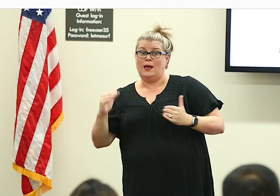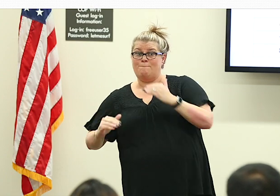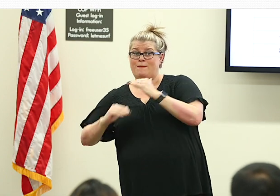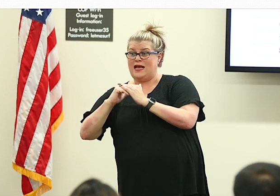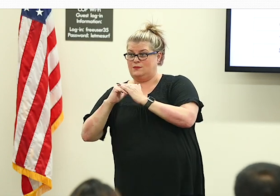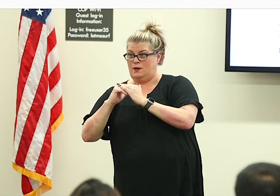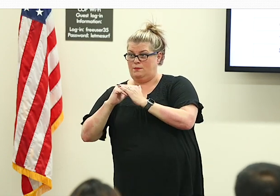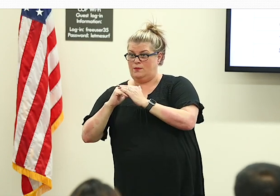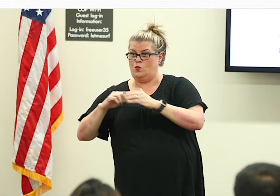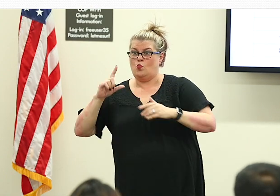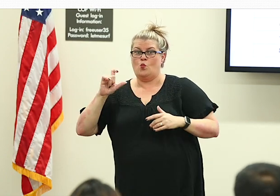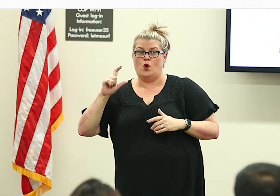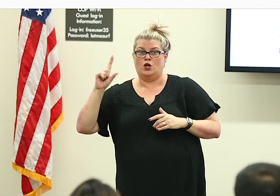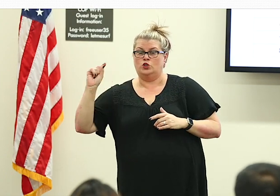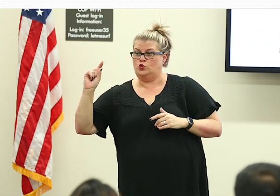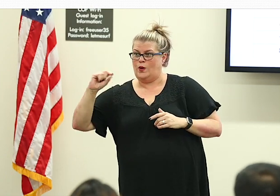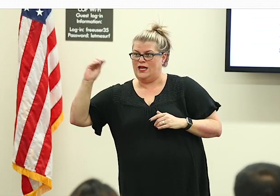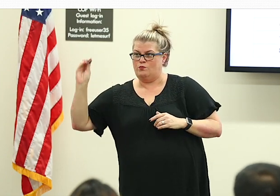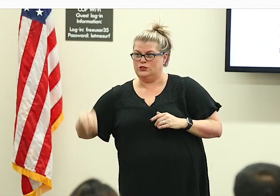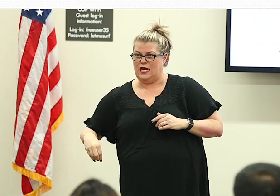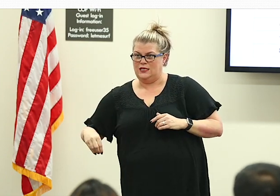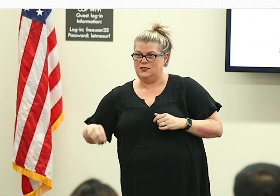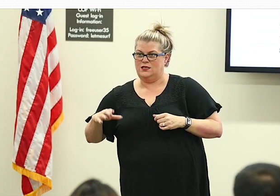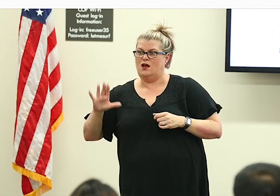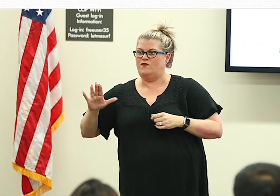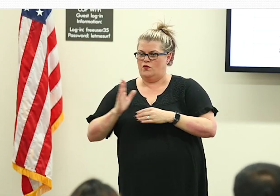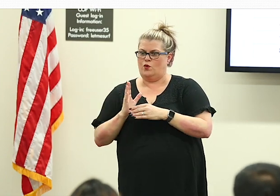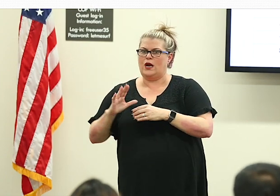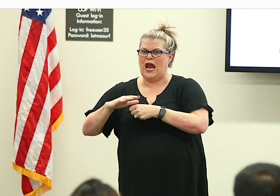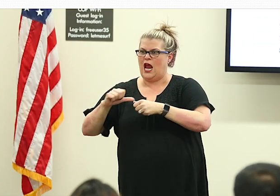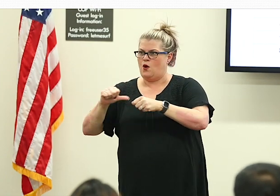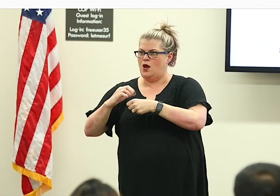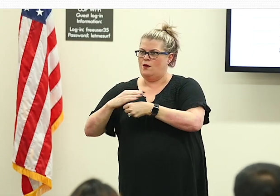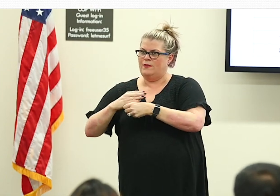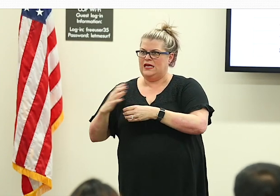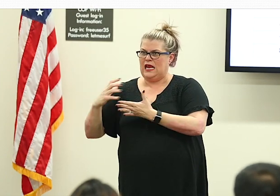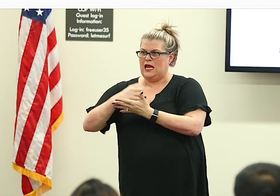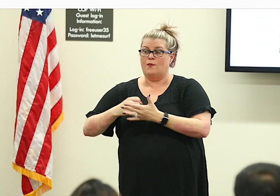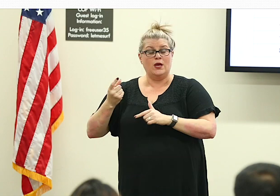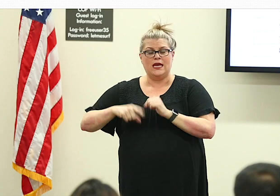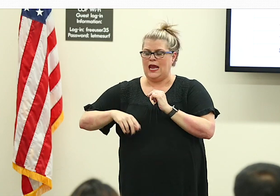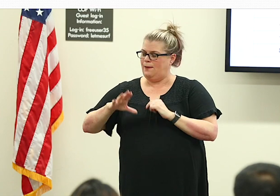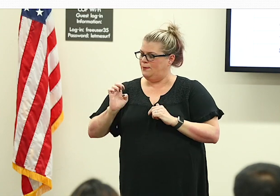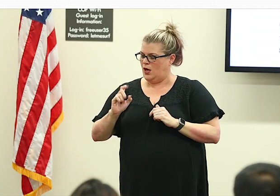which is 120% of area median income. You cannot be even one dollar over that amount.